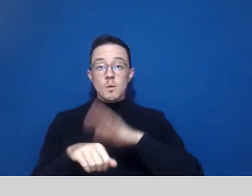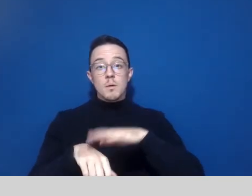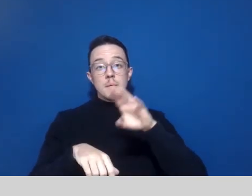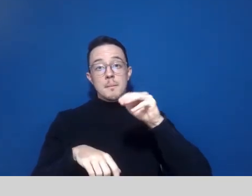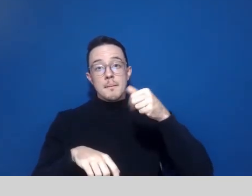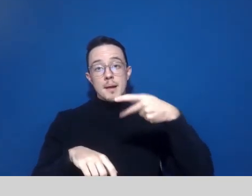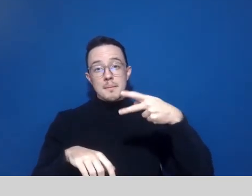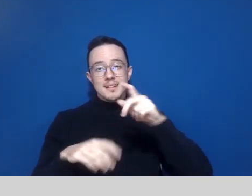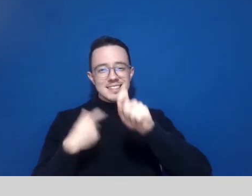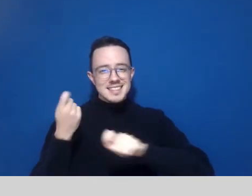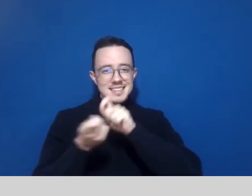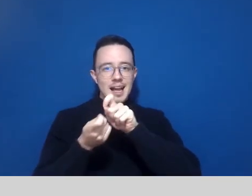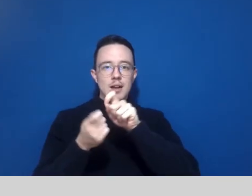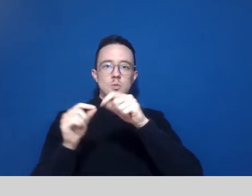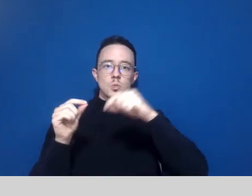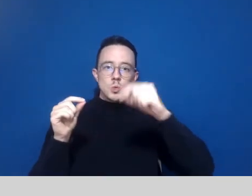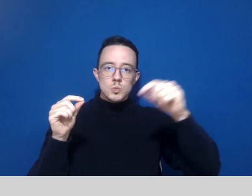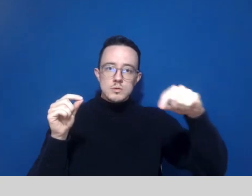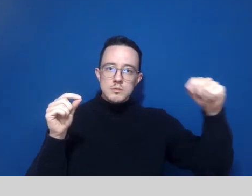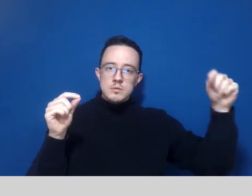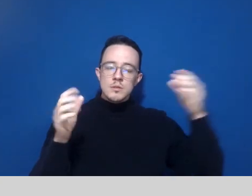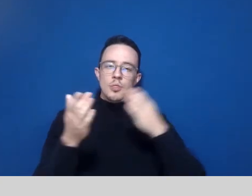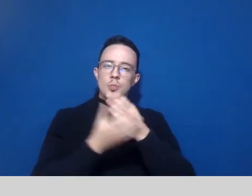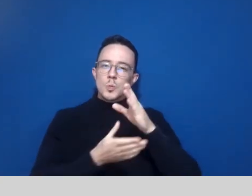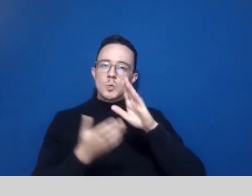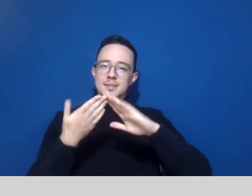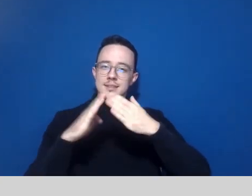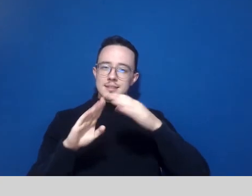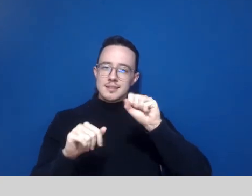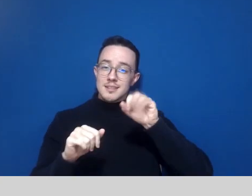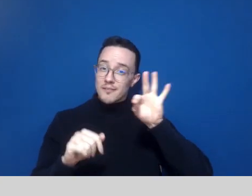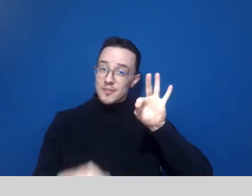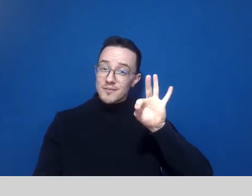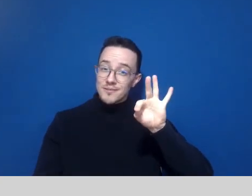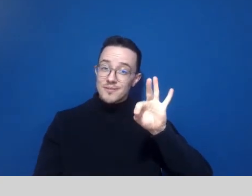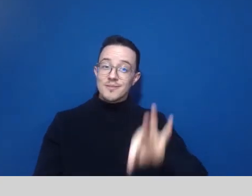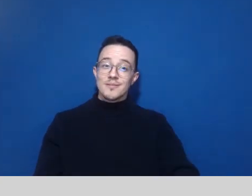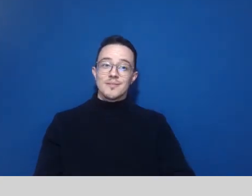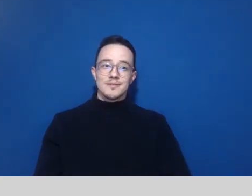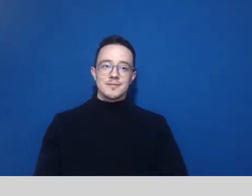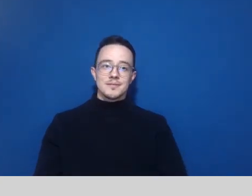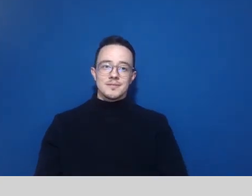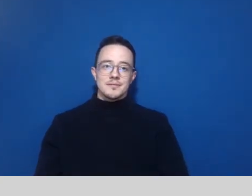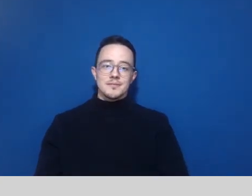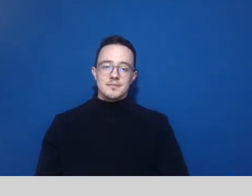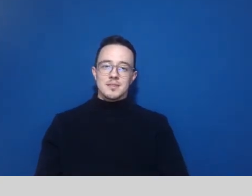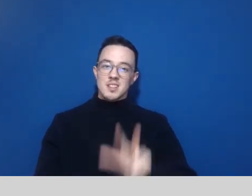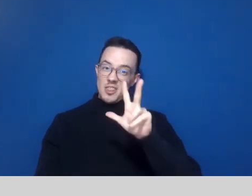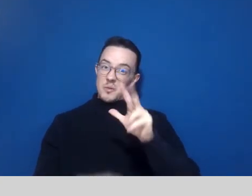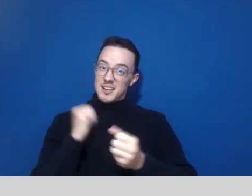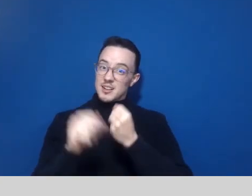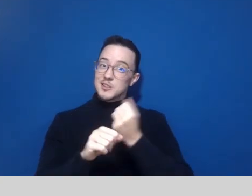the exact, finely grained route I took through San Francisco when I ran Bay To Breakers just over three years ago.